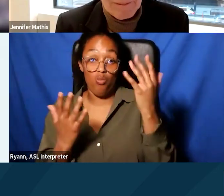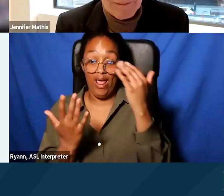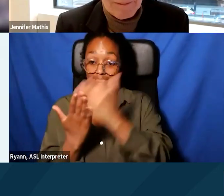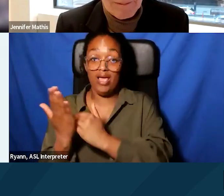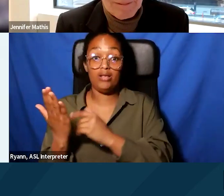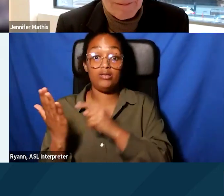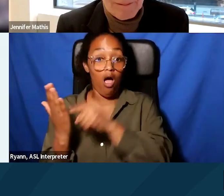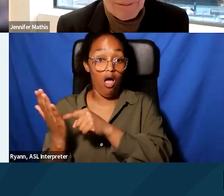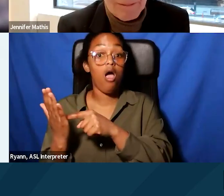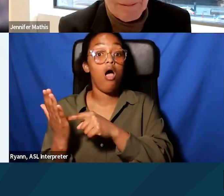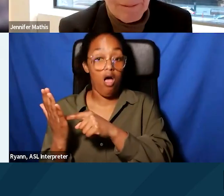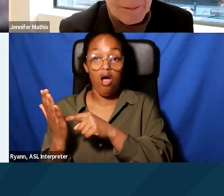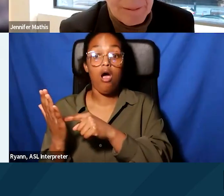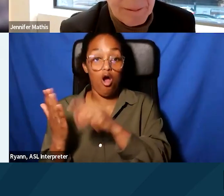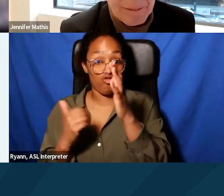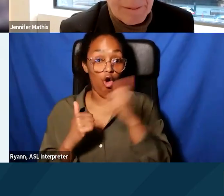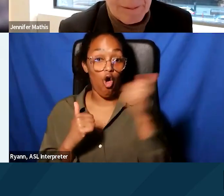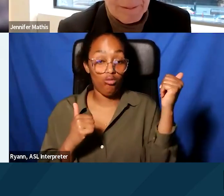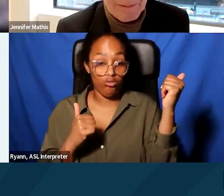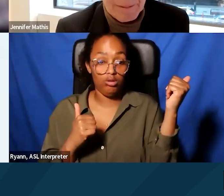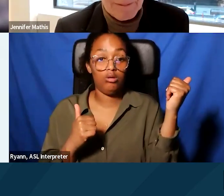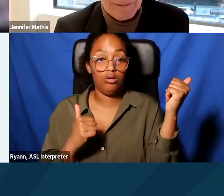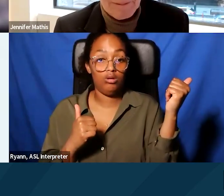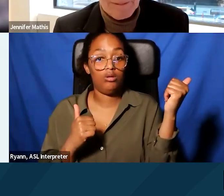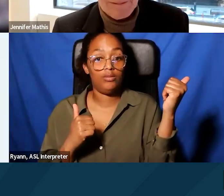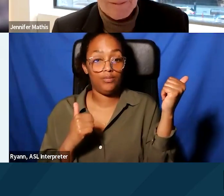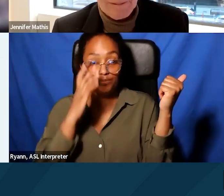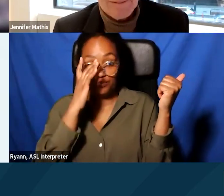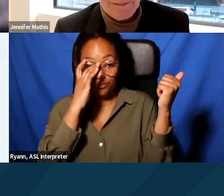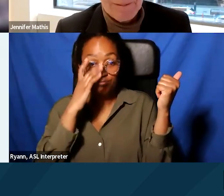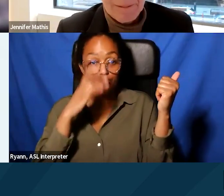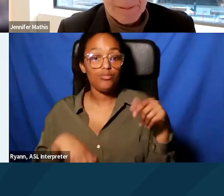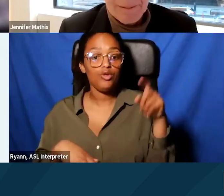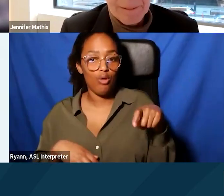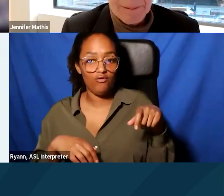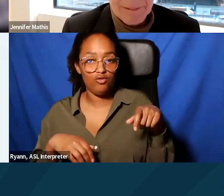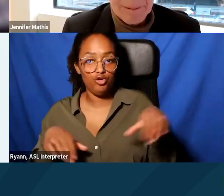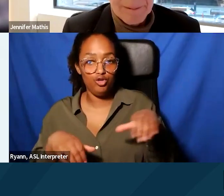But when your name gets called on the list, you have to do all three different steps.